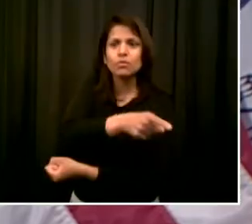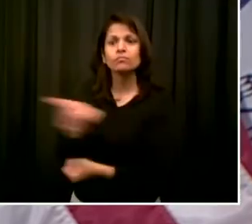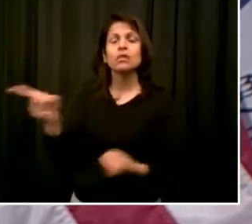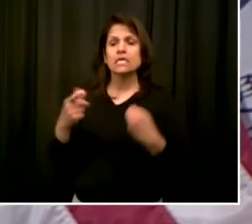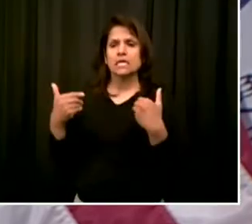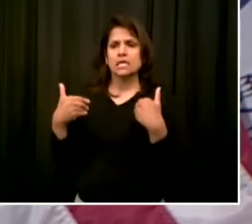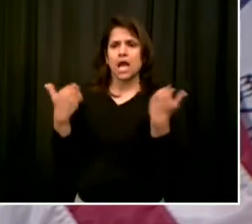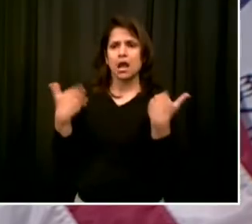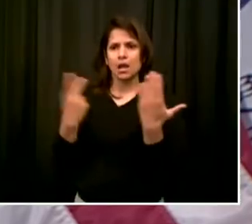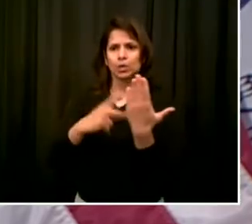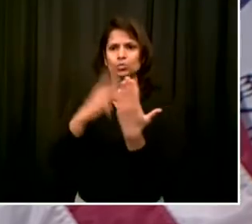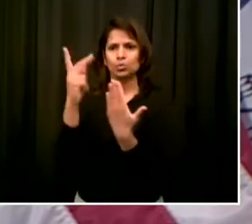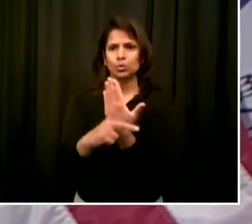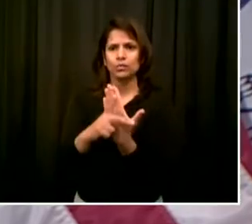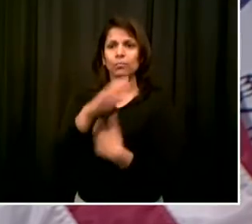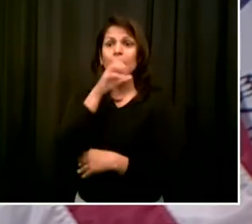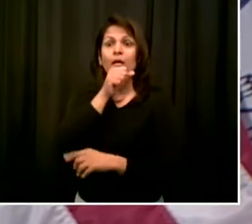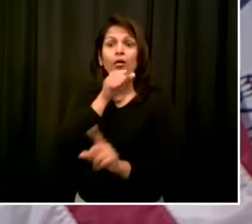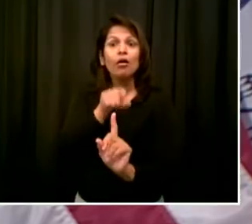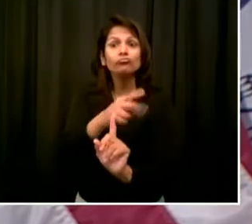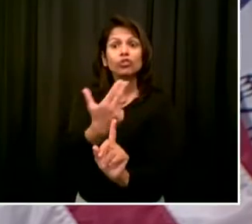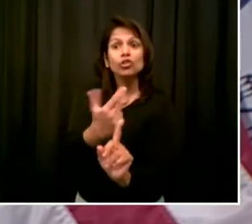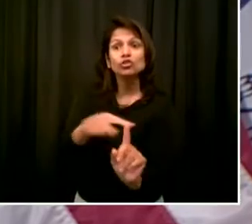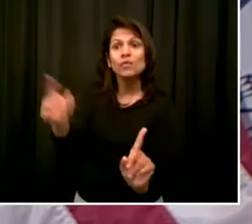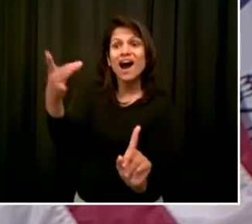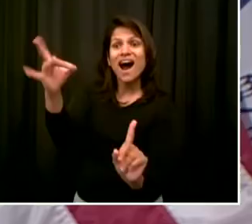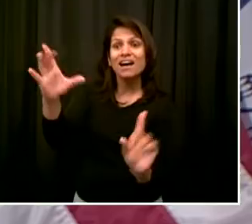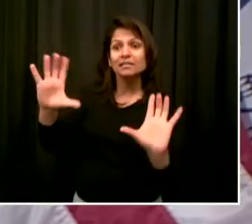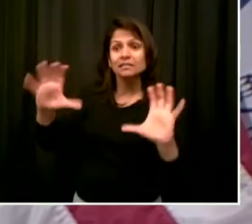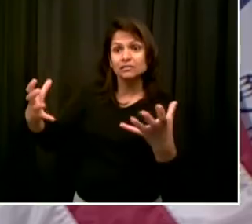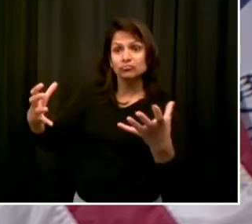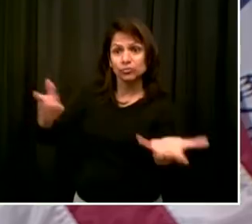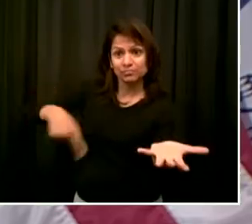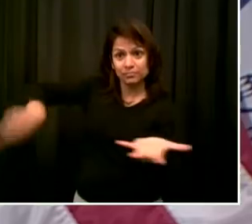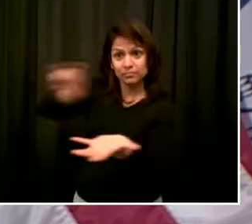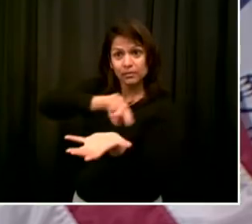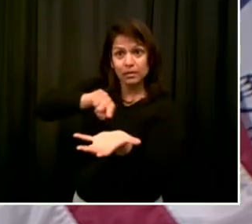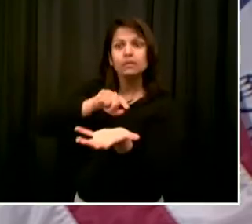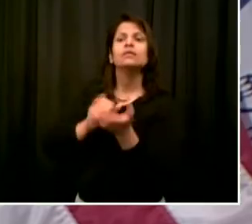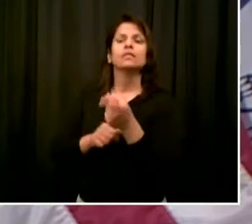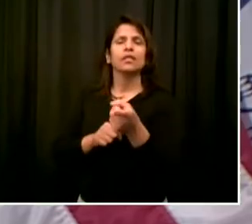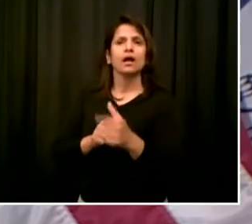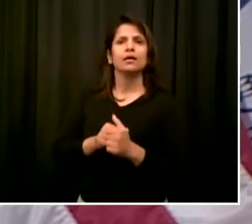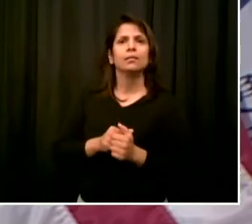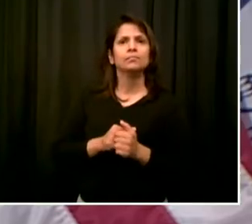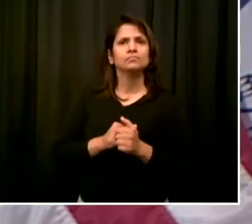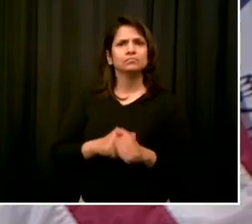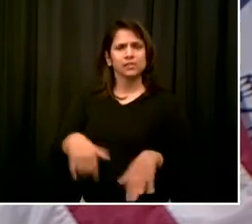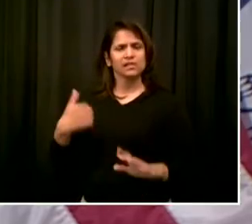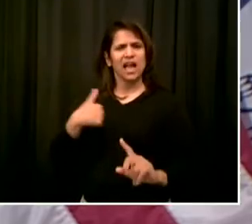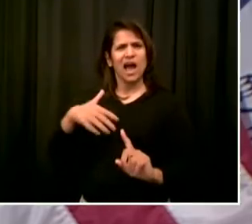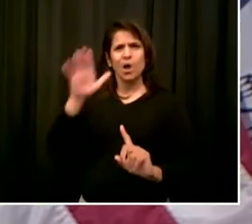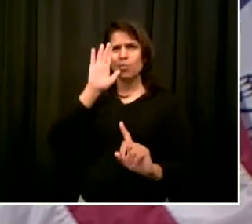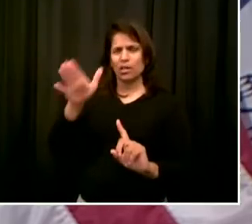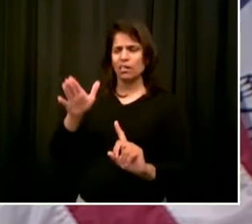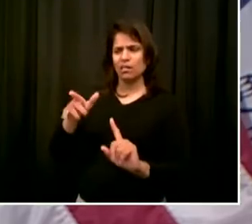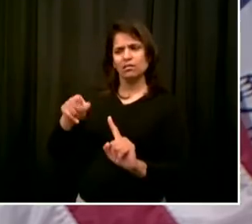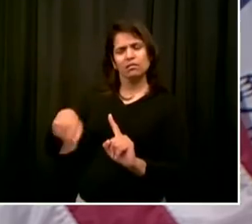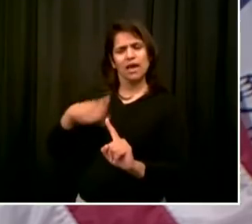AND SHIP IT TO YOUTH RECREATION